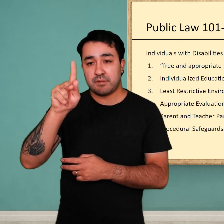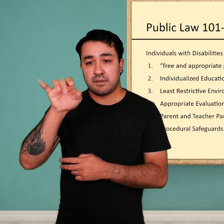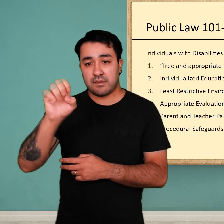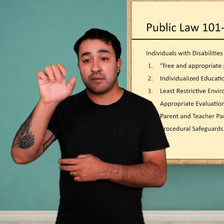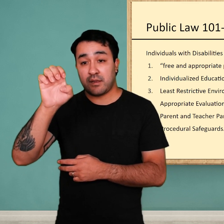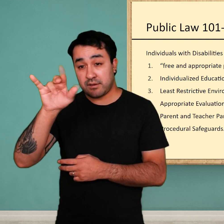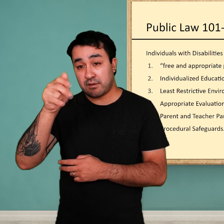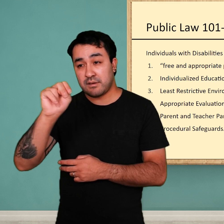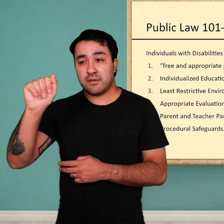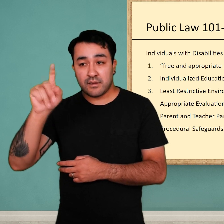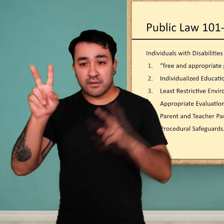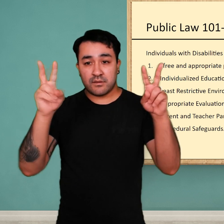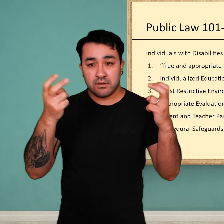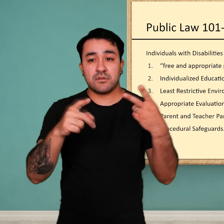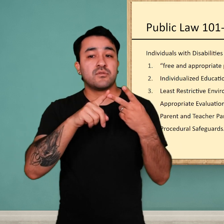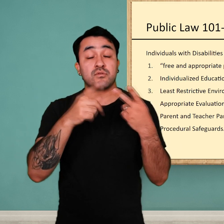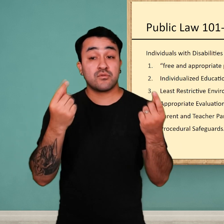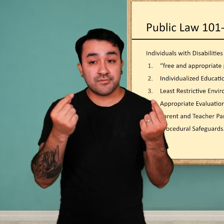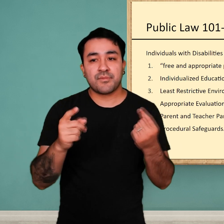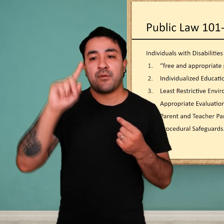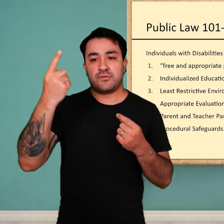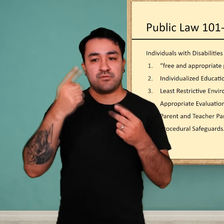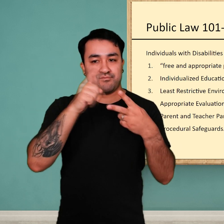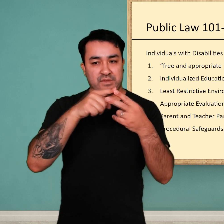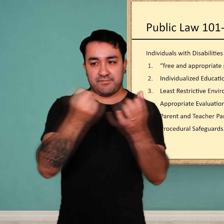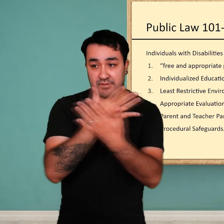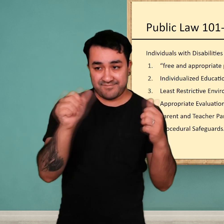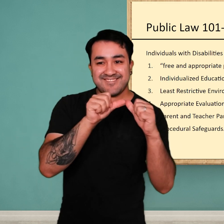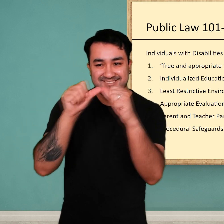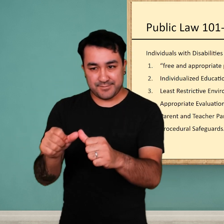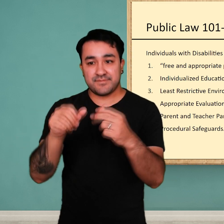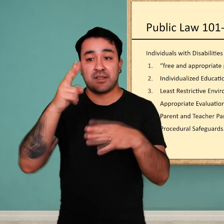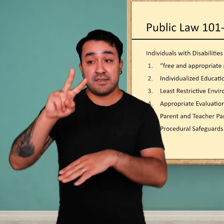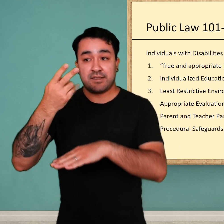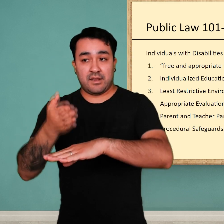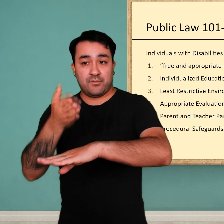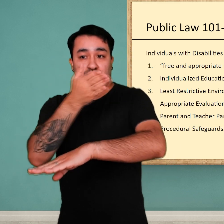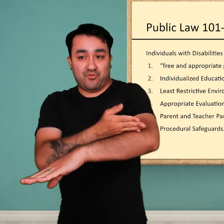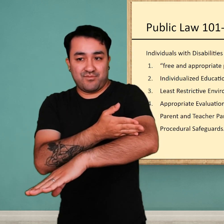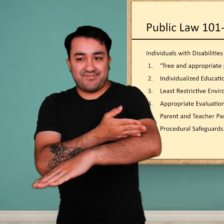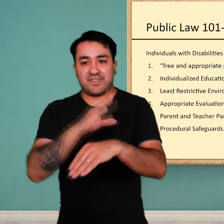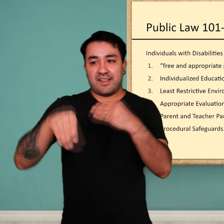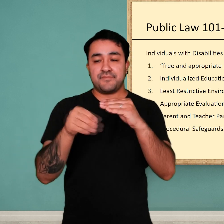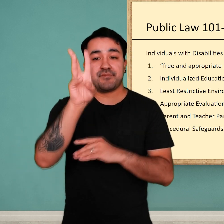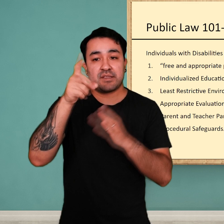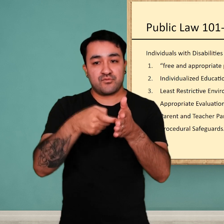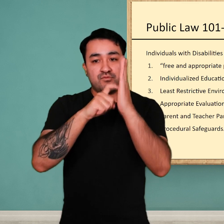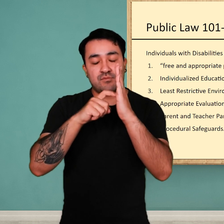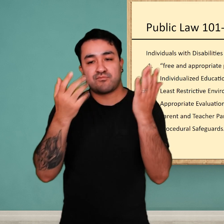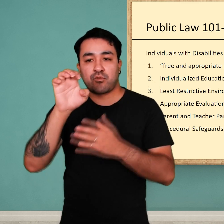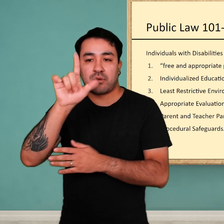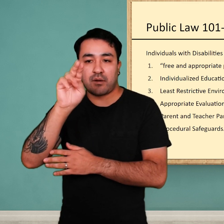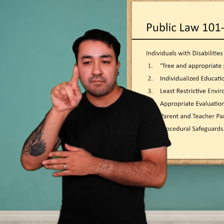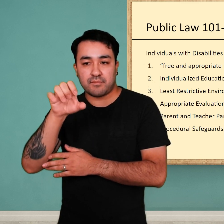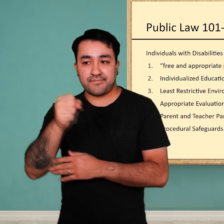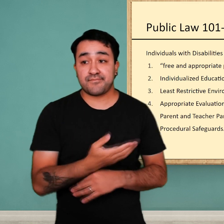continued and strengthened what was required in PL 94-142. There are six main elements to this law,